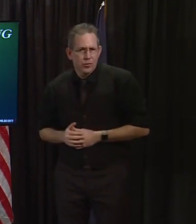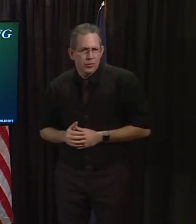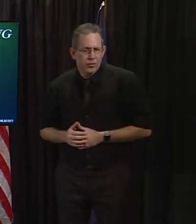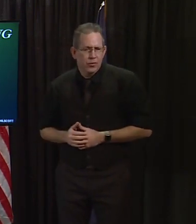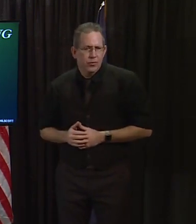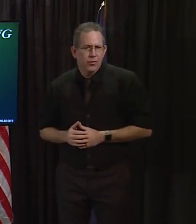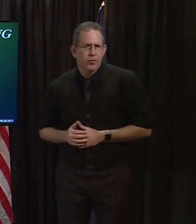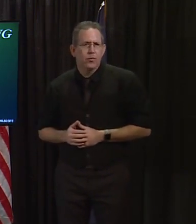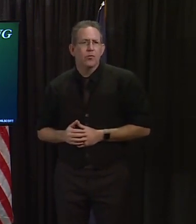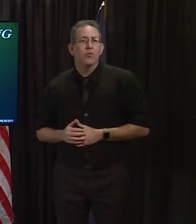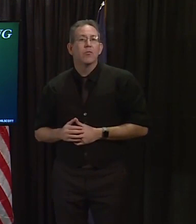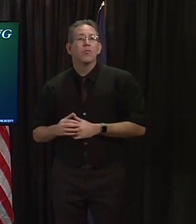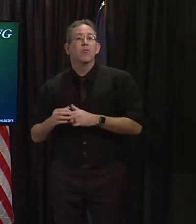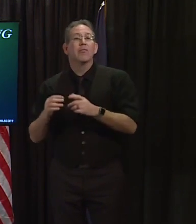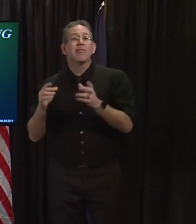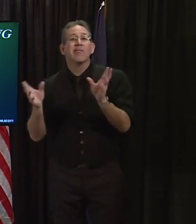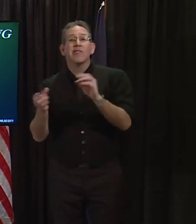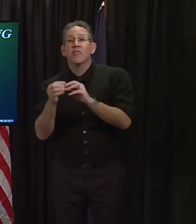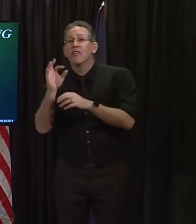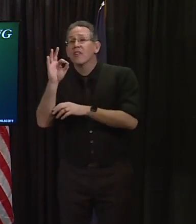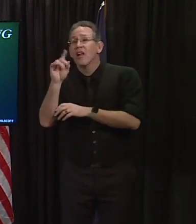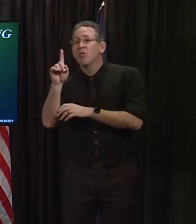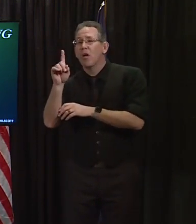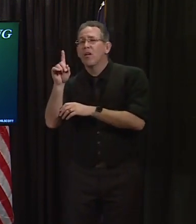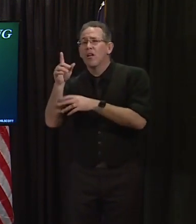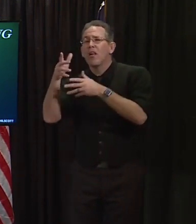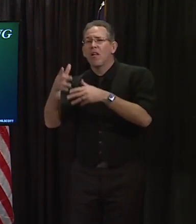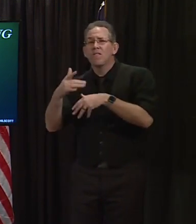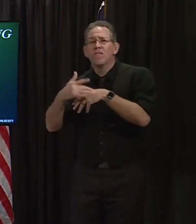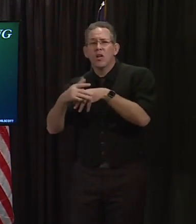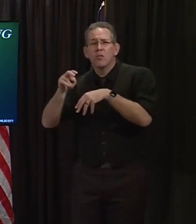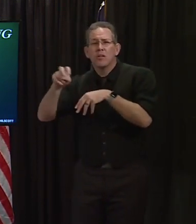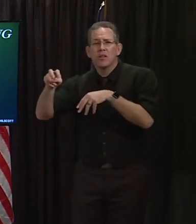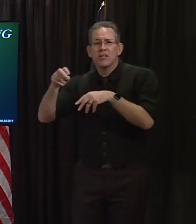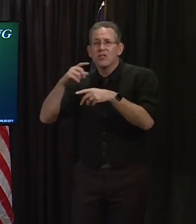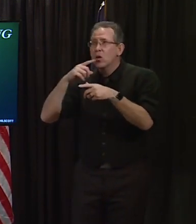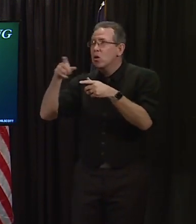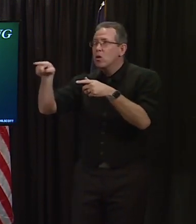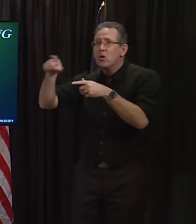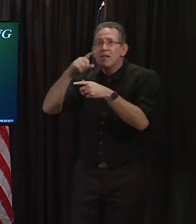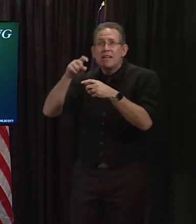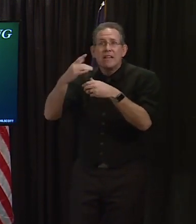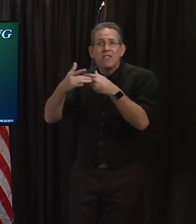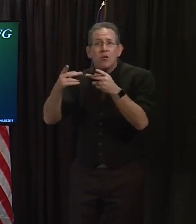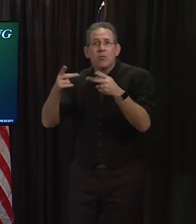ready for admissions. We also continue to work with TLC to expand the pool of